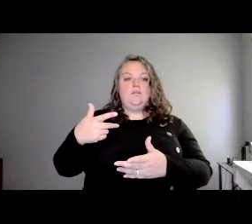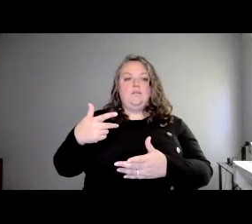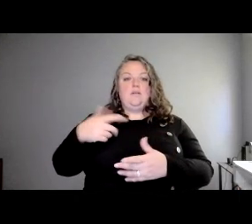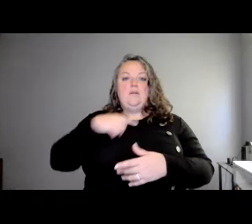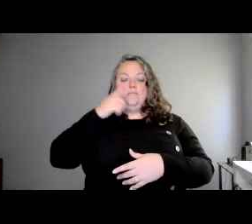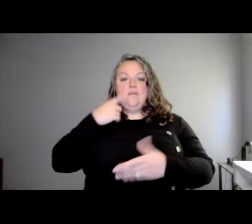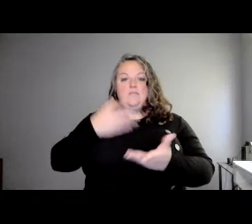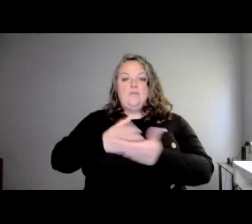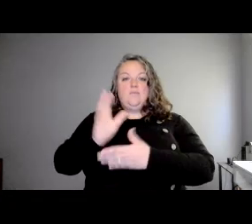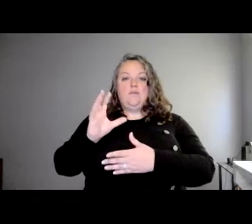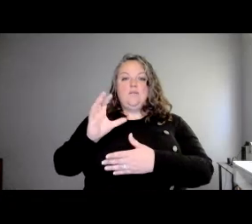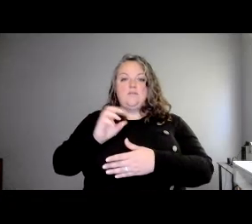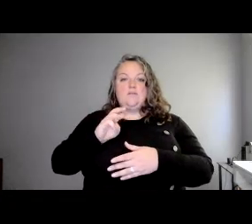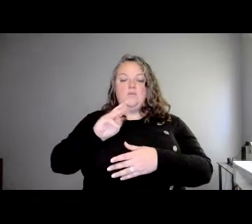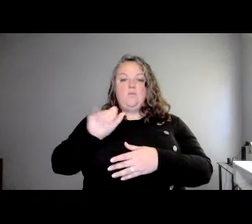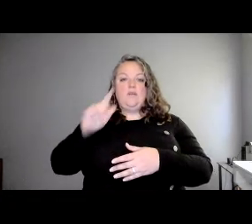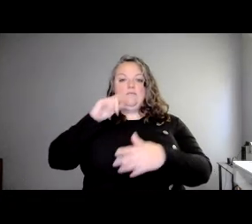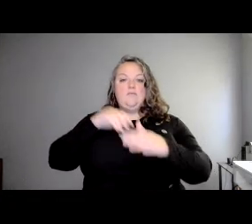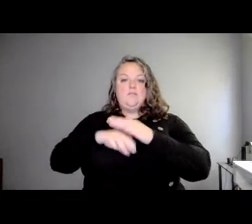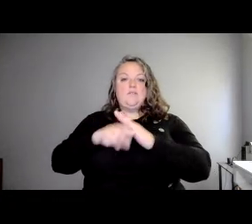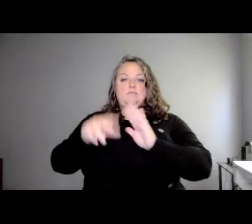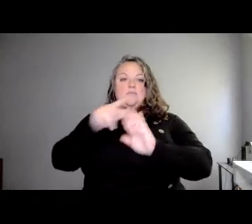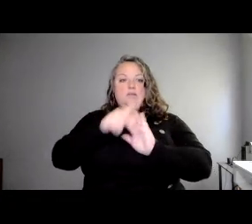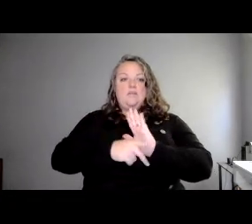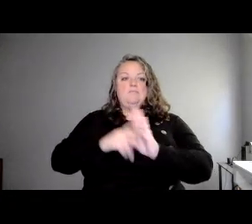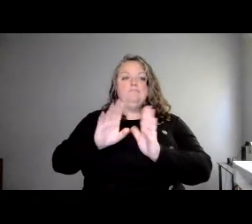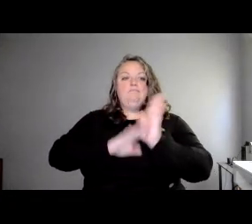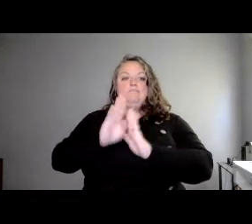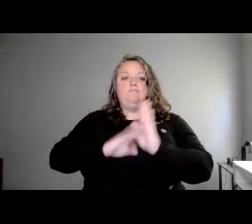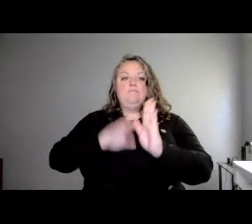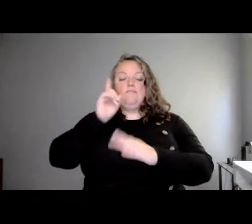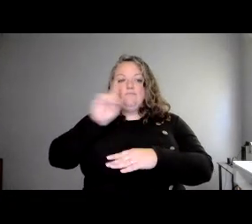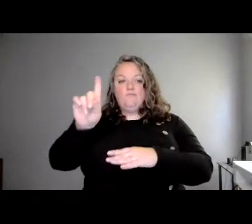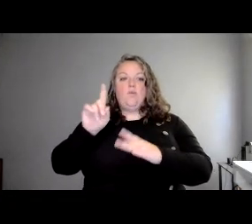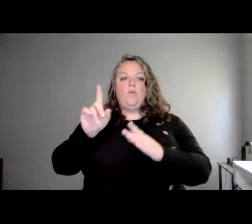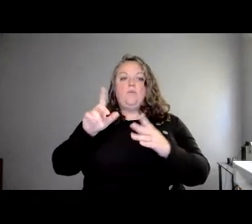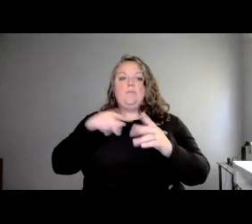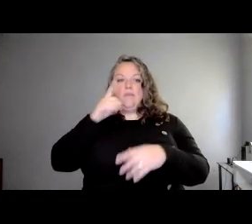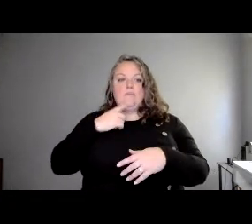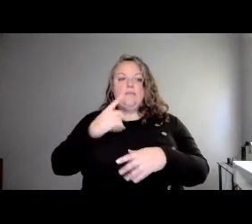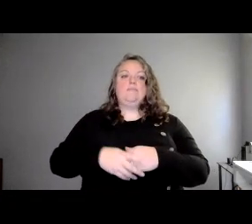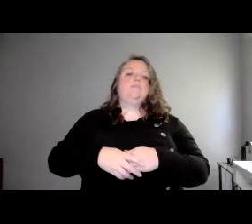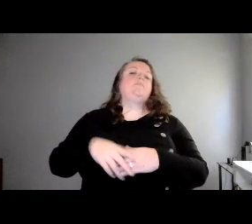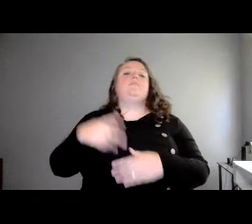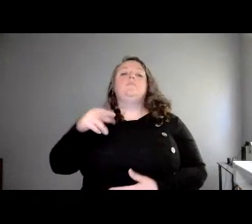specifically for the public right of way. A little about PROWAG 's history. PROWAG notice of